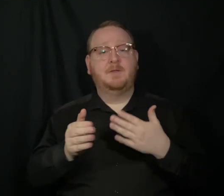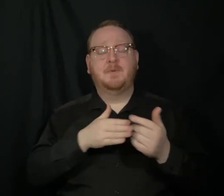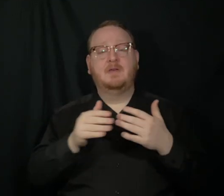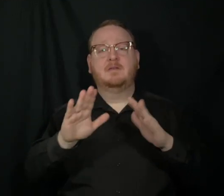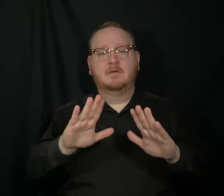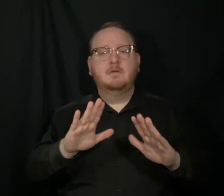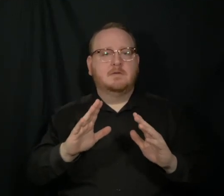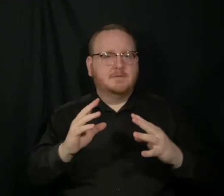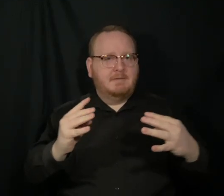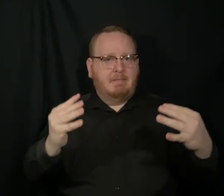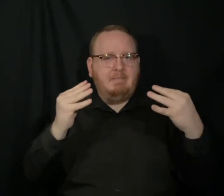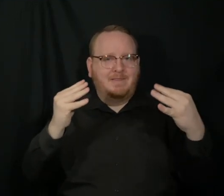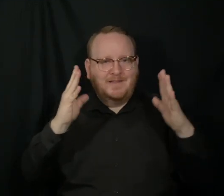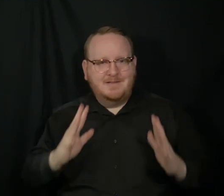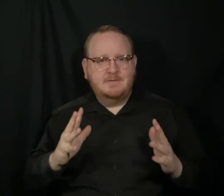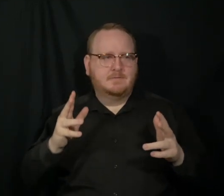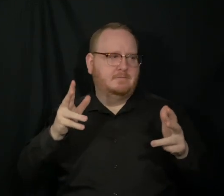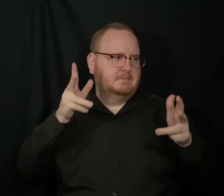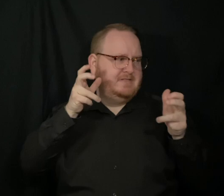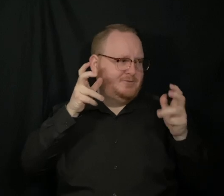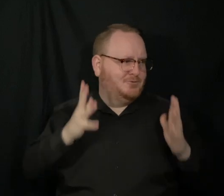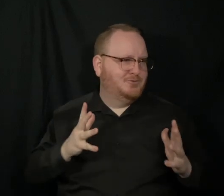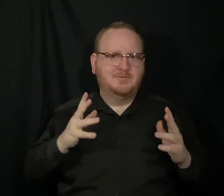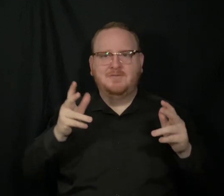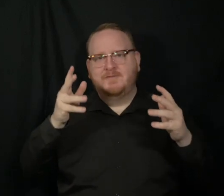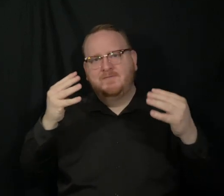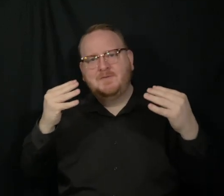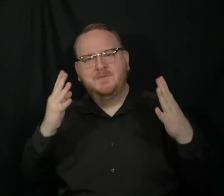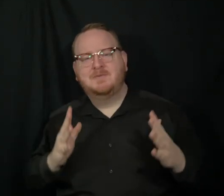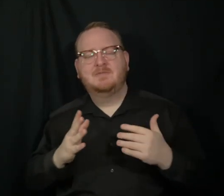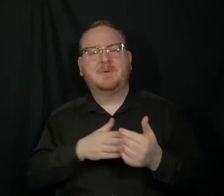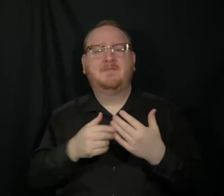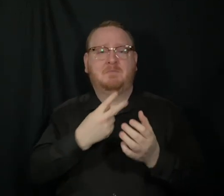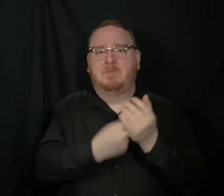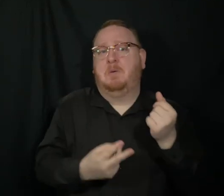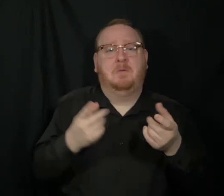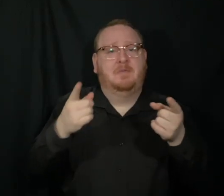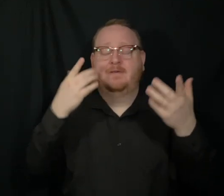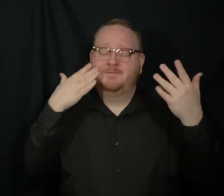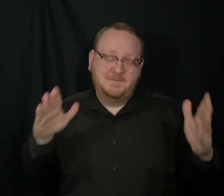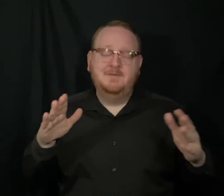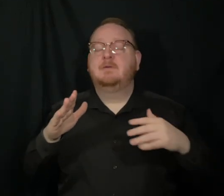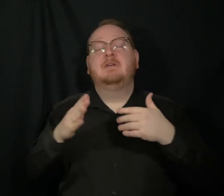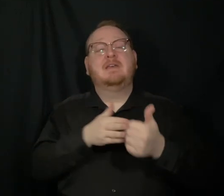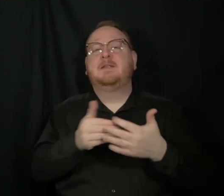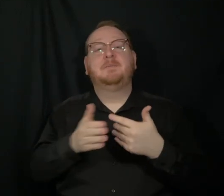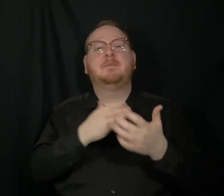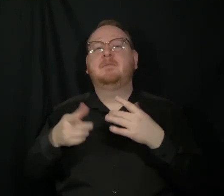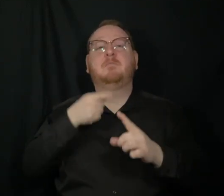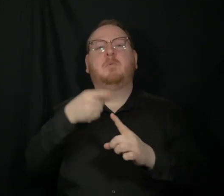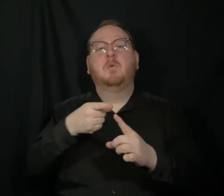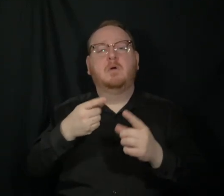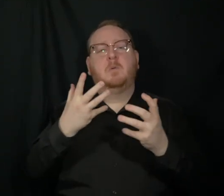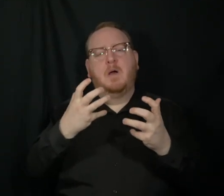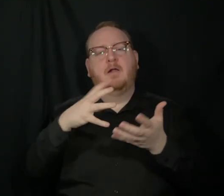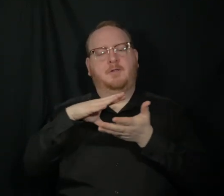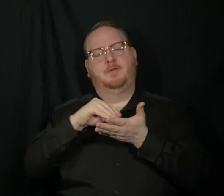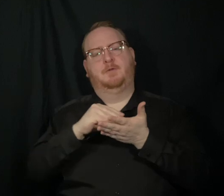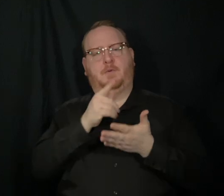get to know us, listeners, viewers. What maybe both I don't know We wanted you to get to know us and what our program is